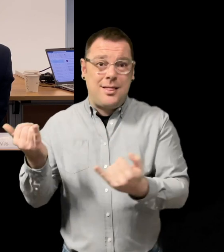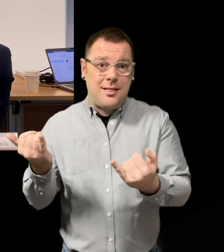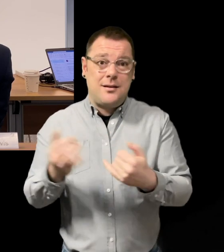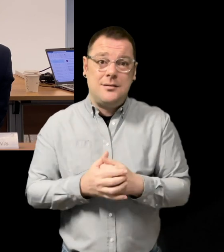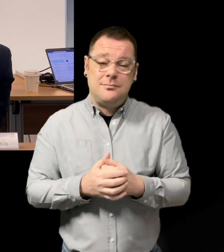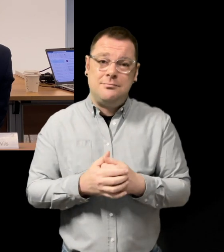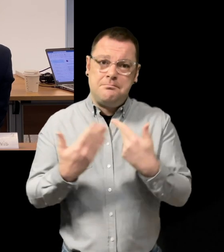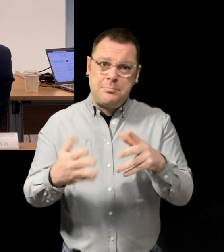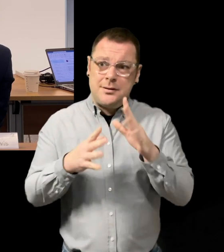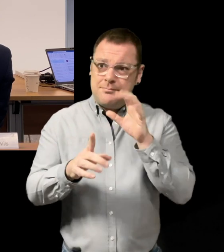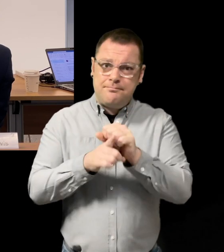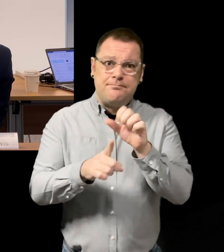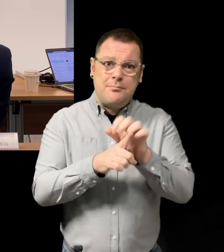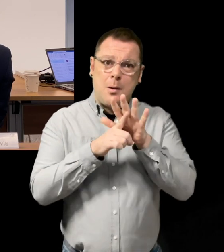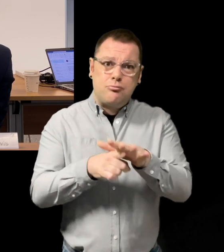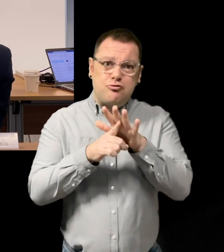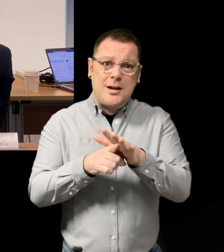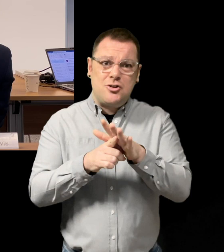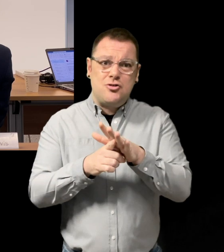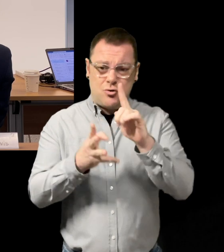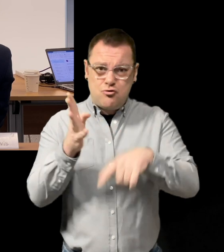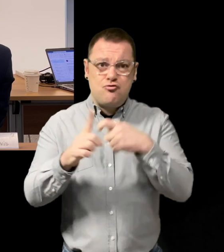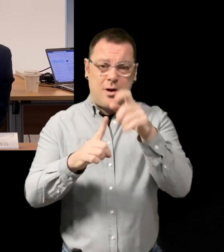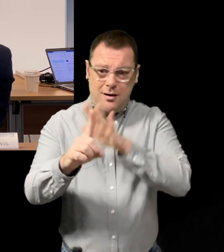We have seen the pressures in our sector up and down the country.